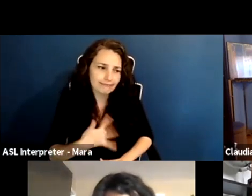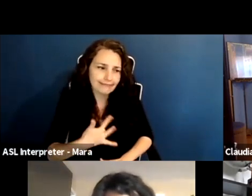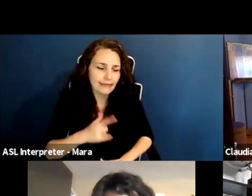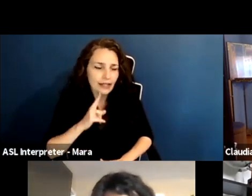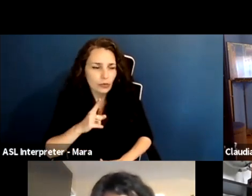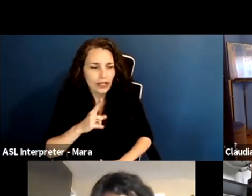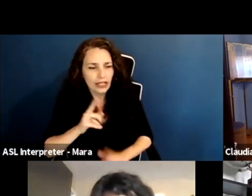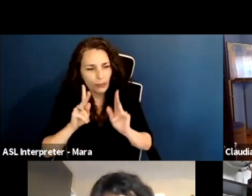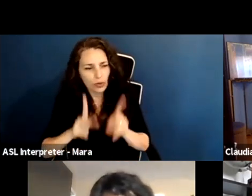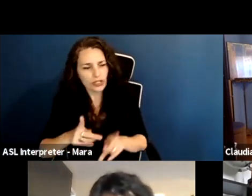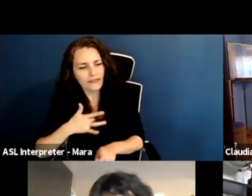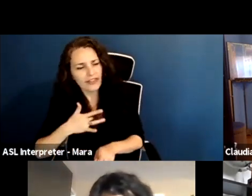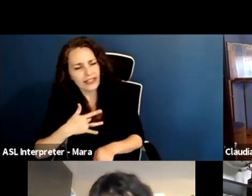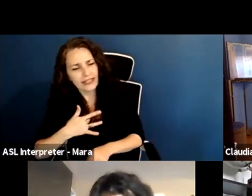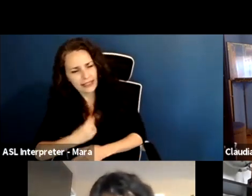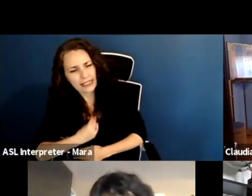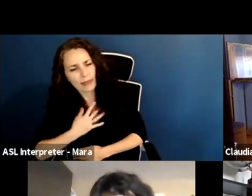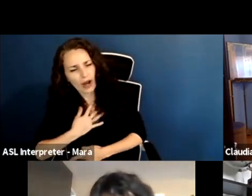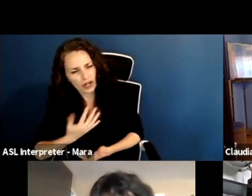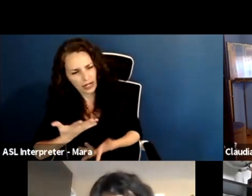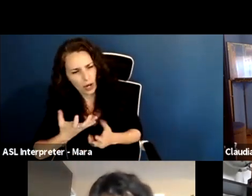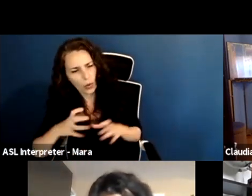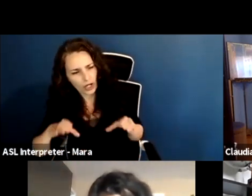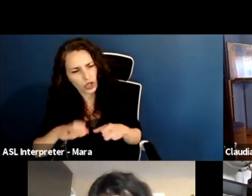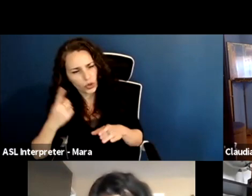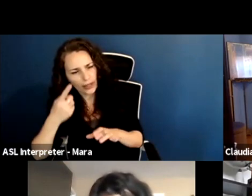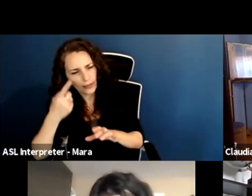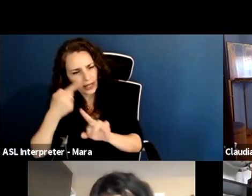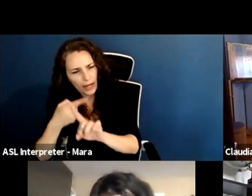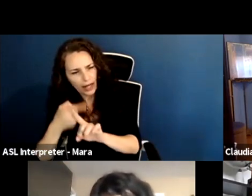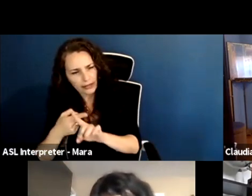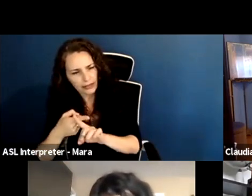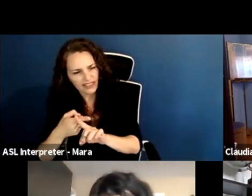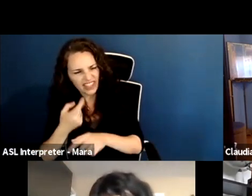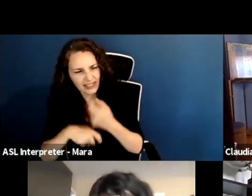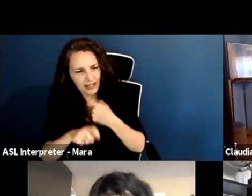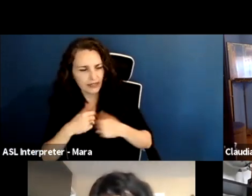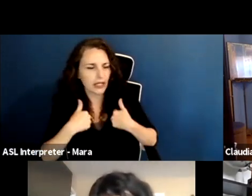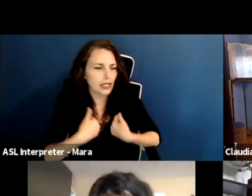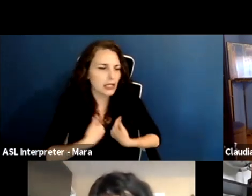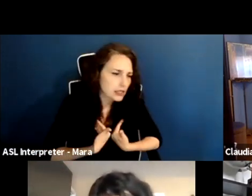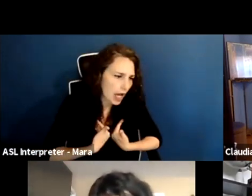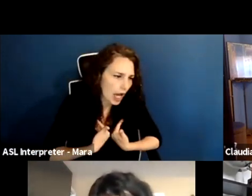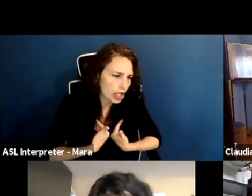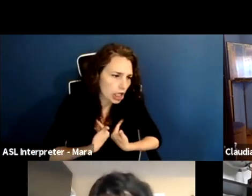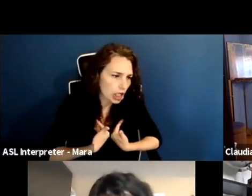and wanting to do something instead of maybe tired or, so there was some sweet spot I think about